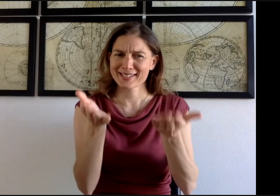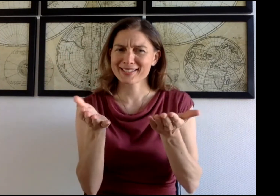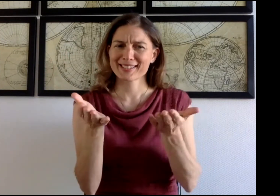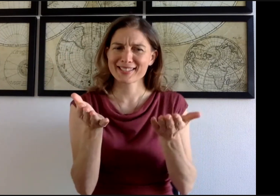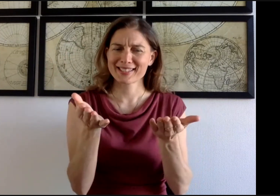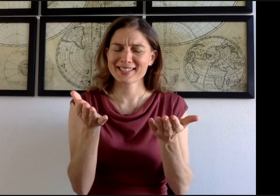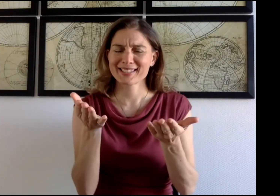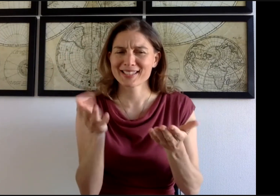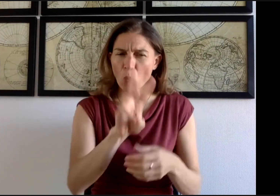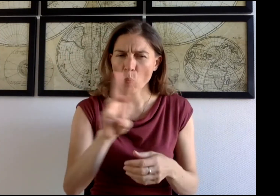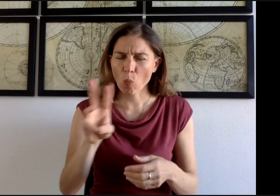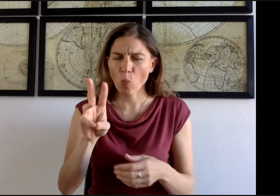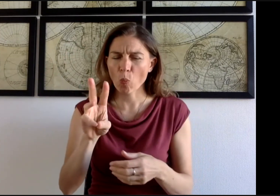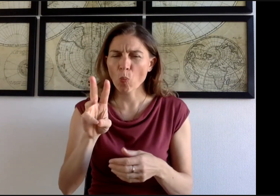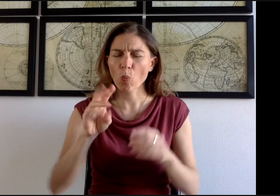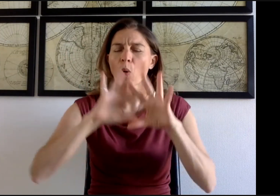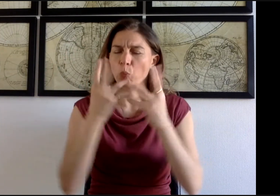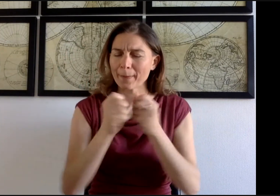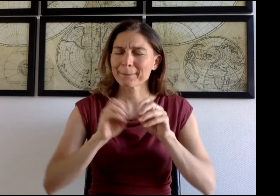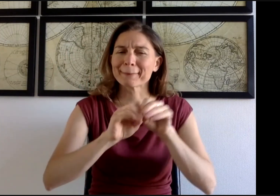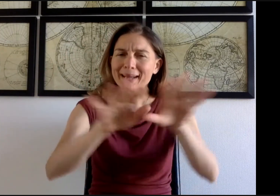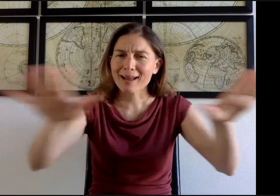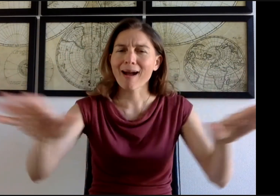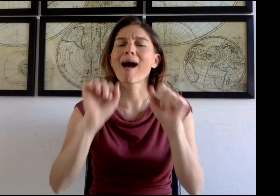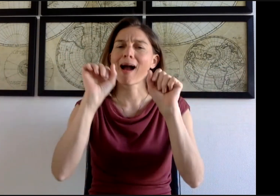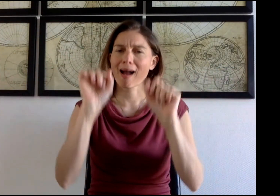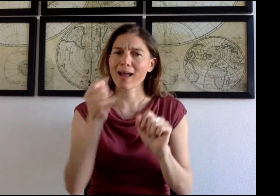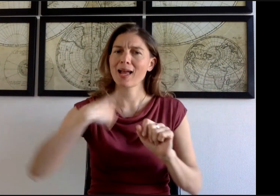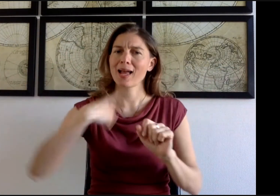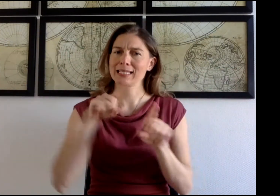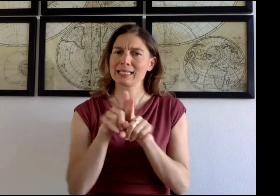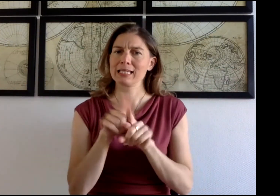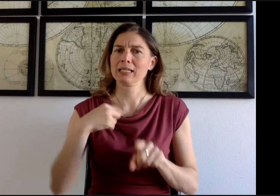and giving us a chance to speak and present our statement.